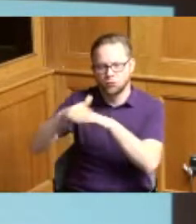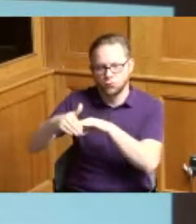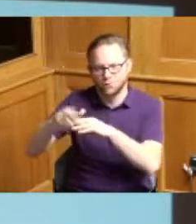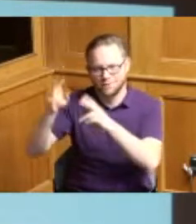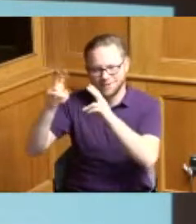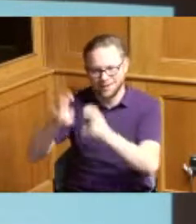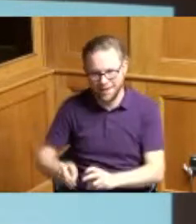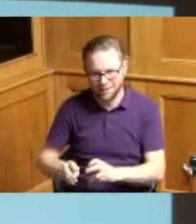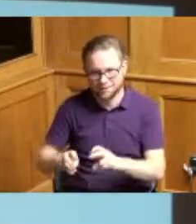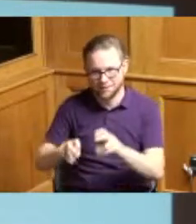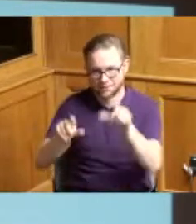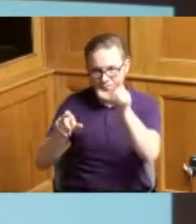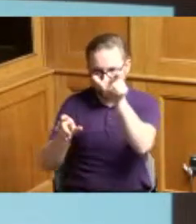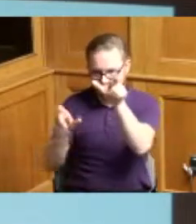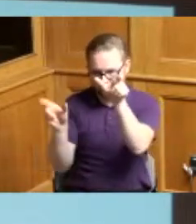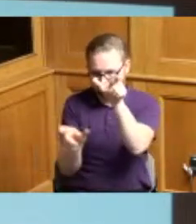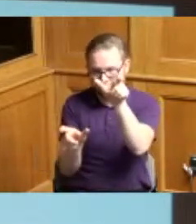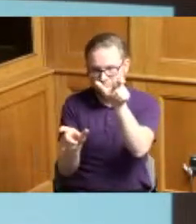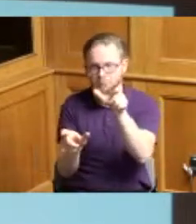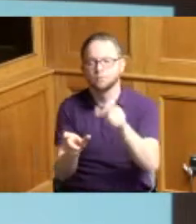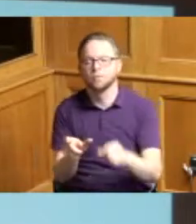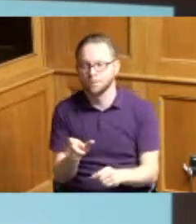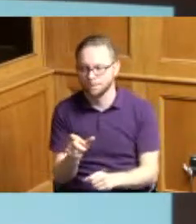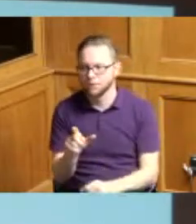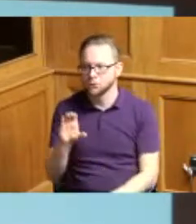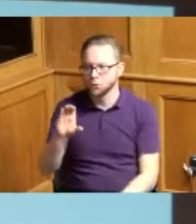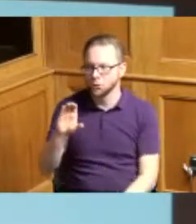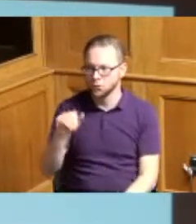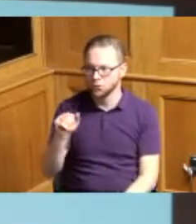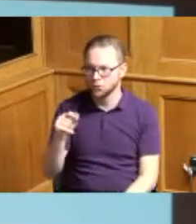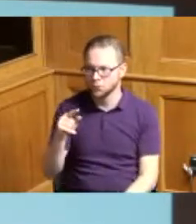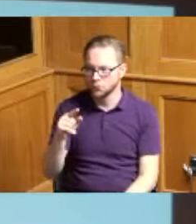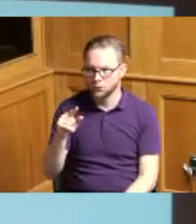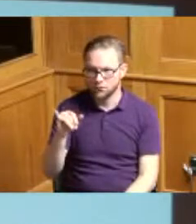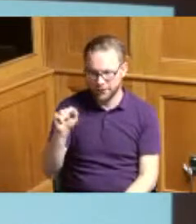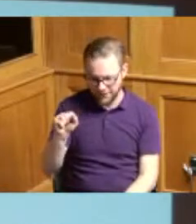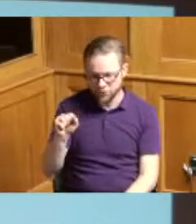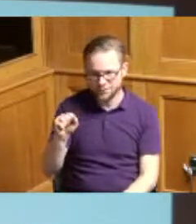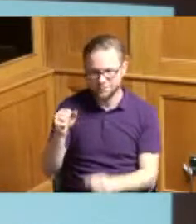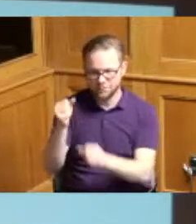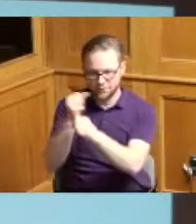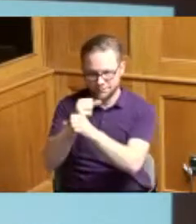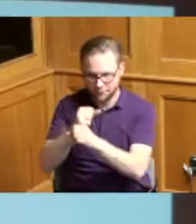the cages data and the new flyover data of all of the impervious